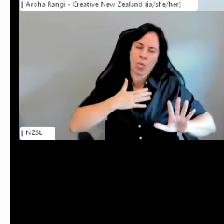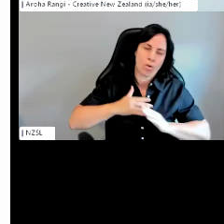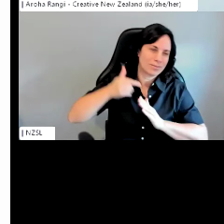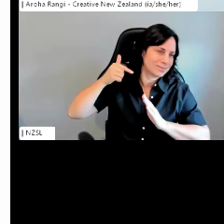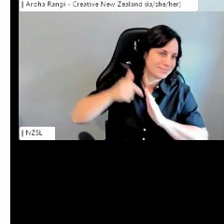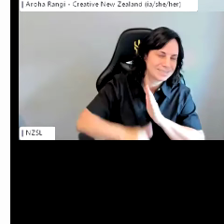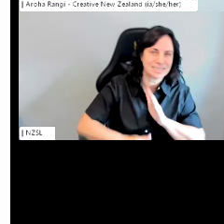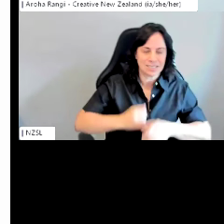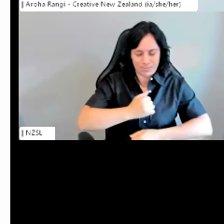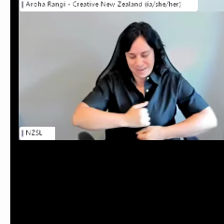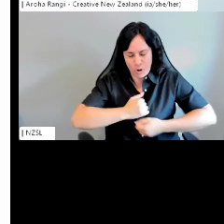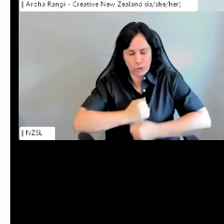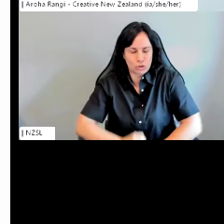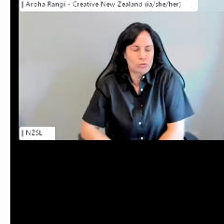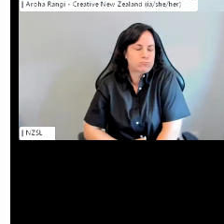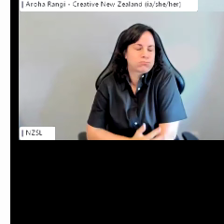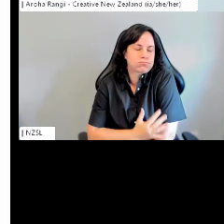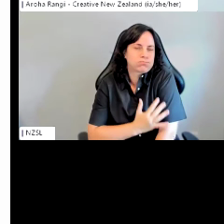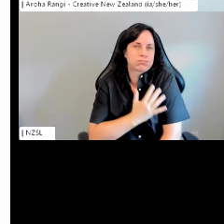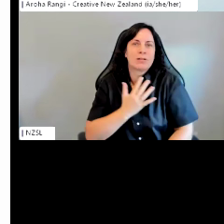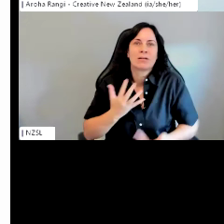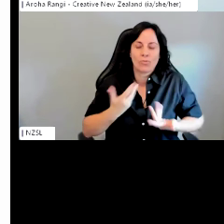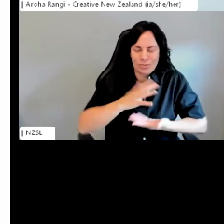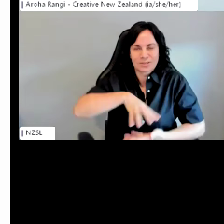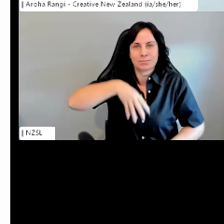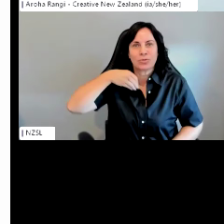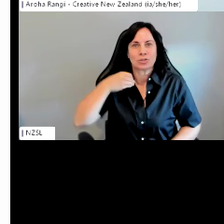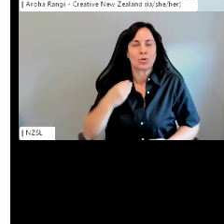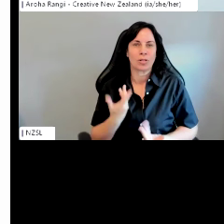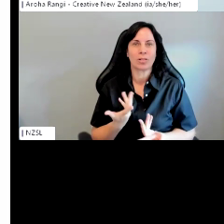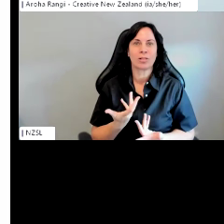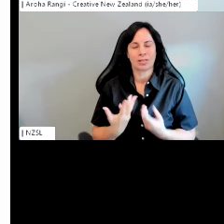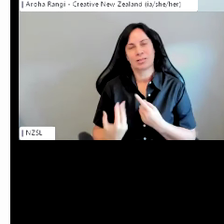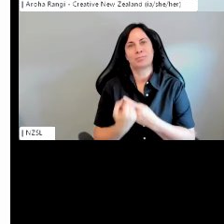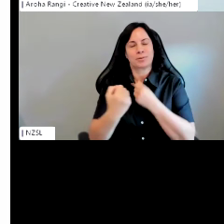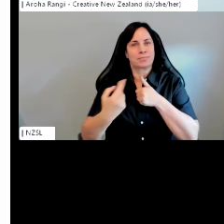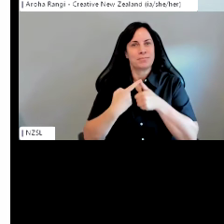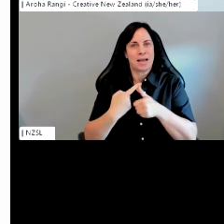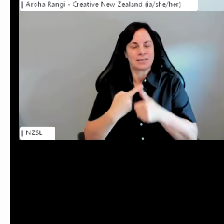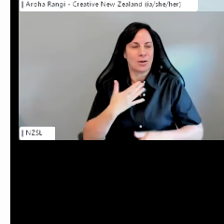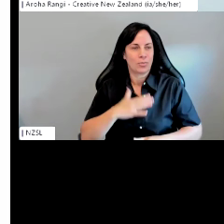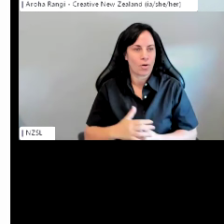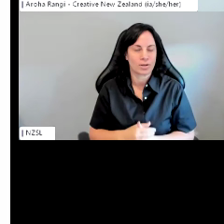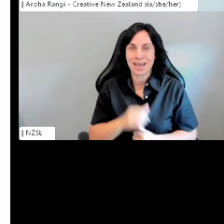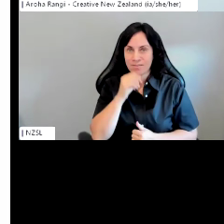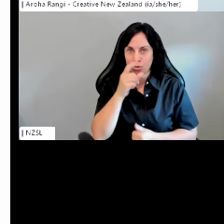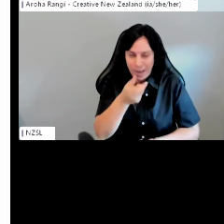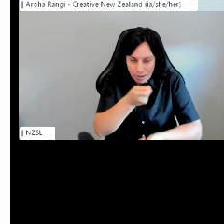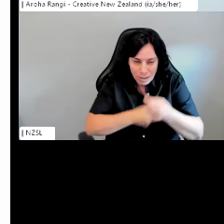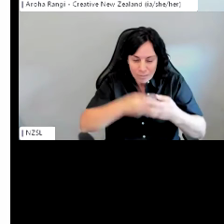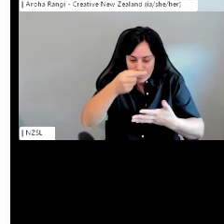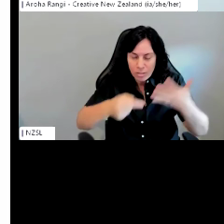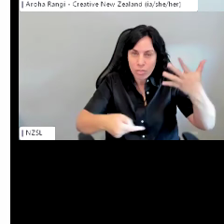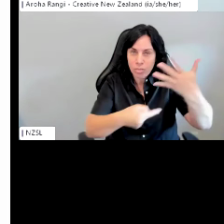Um, and uh, if I could say this as well is that getting those people to come and delivering it is